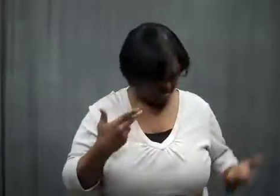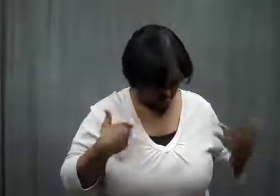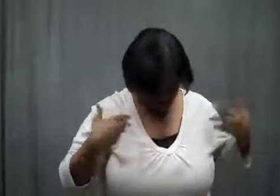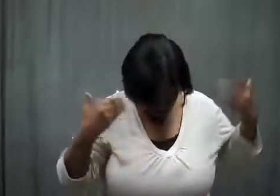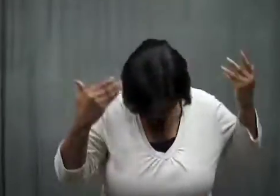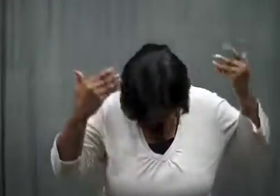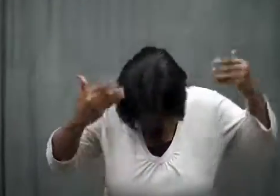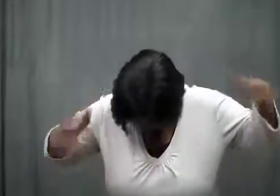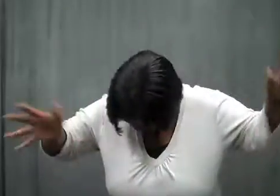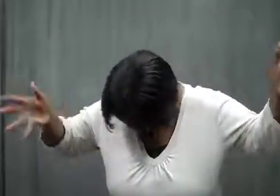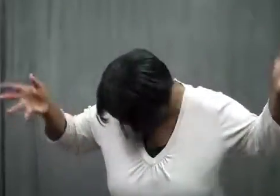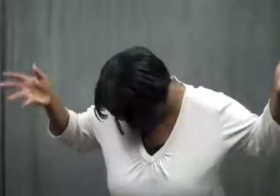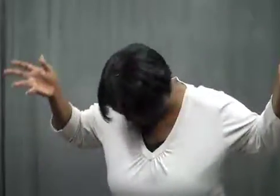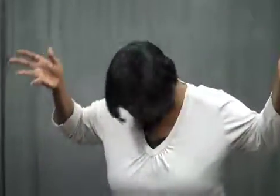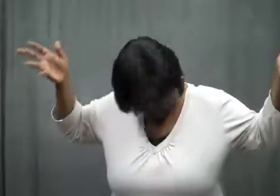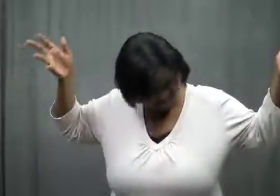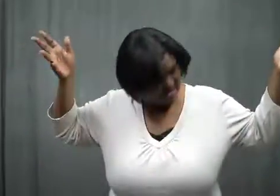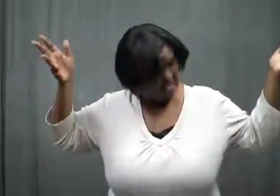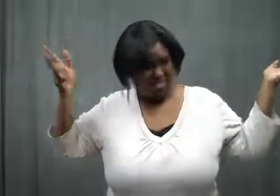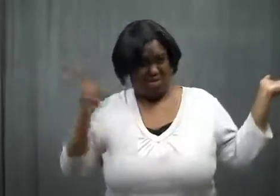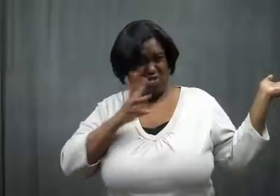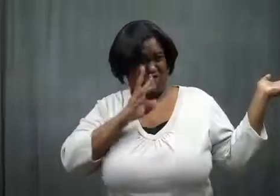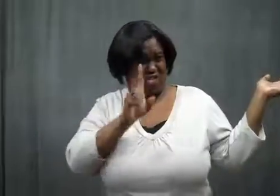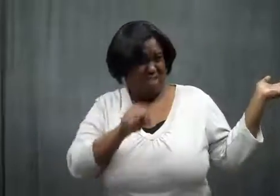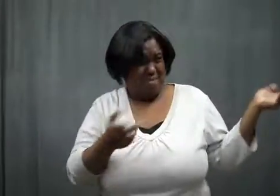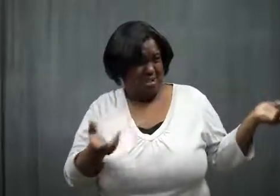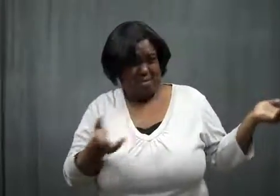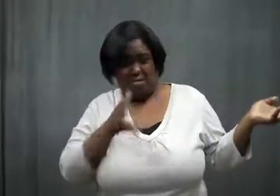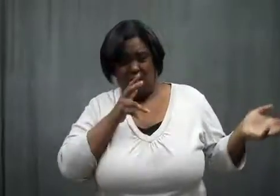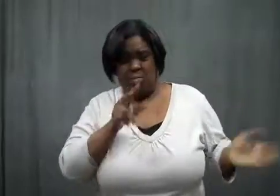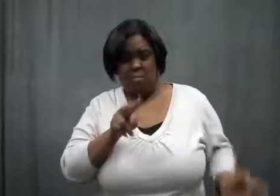I said, "I don't know what you're talking about!"